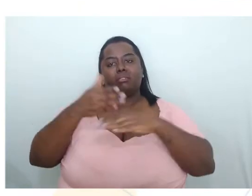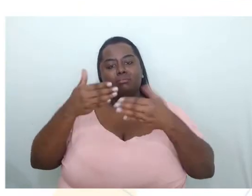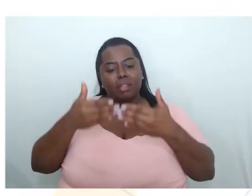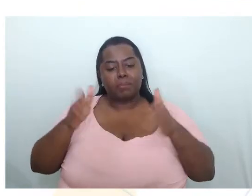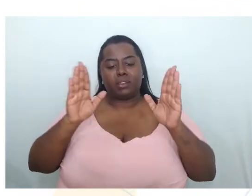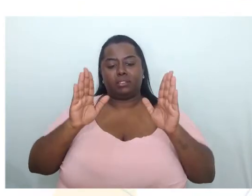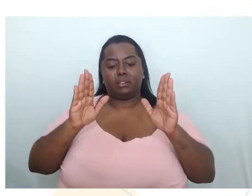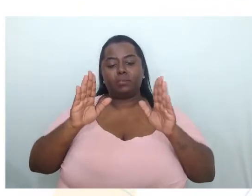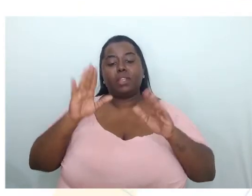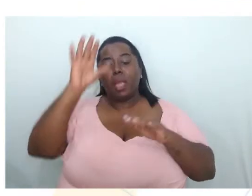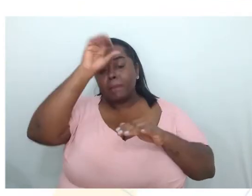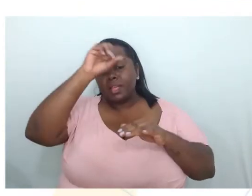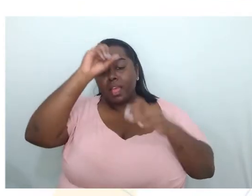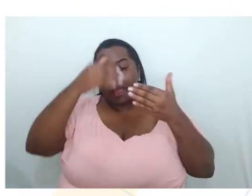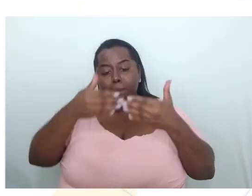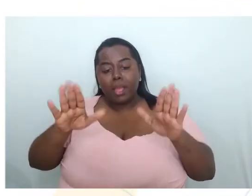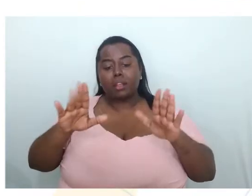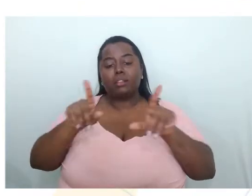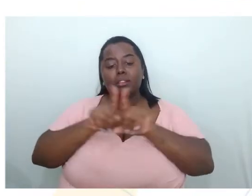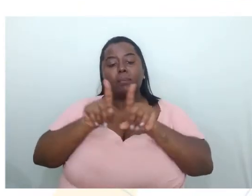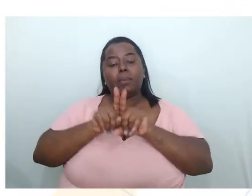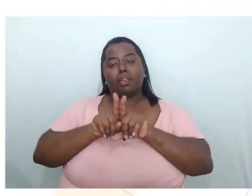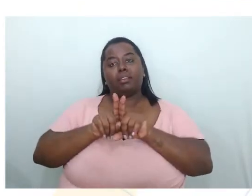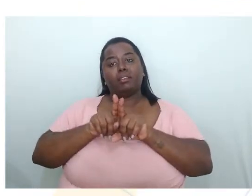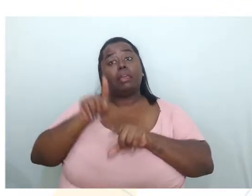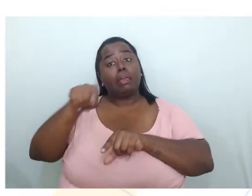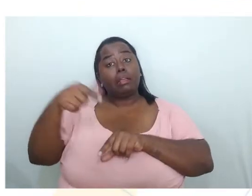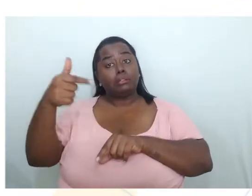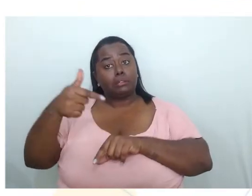learning which I was talking about, the second is the idea that we are all very